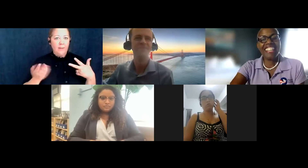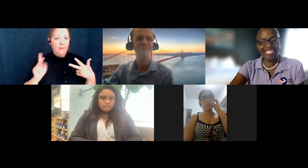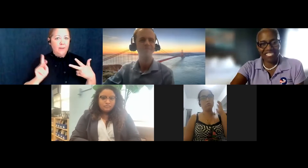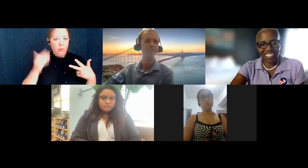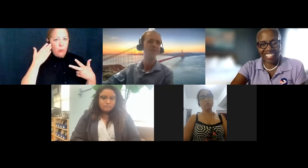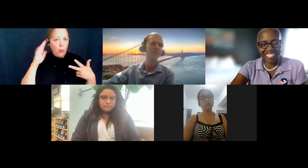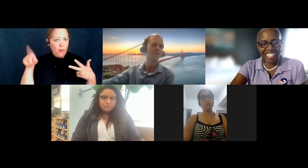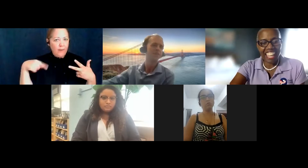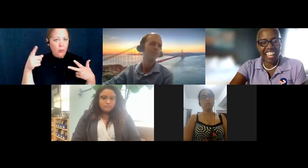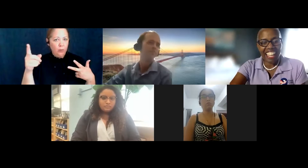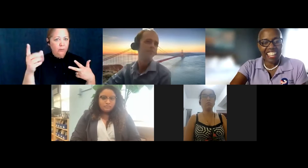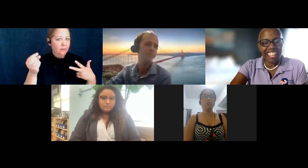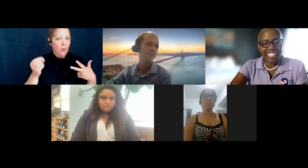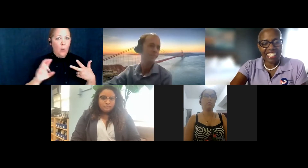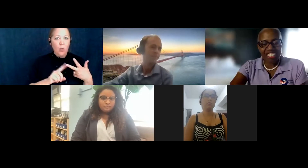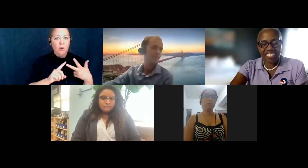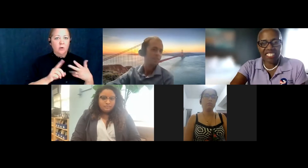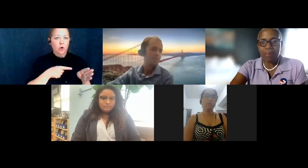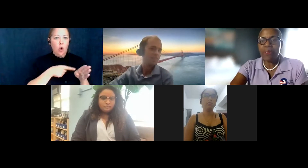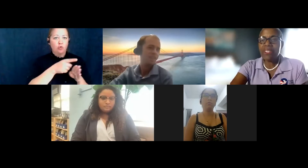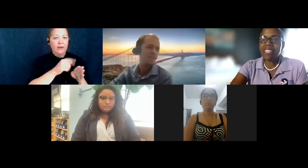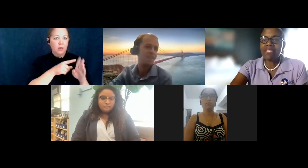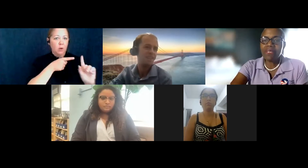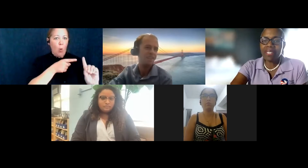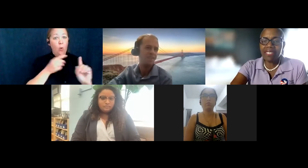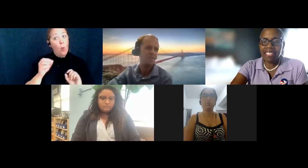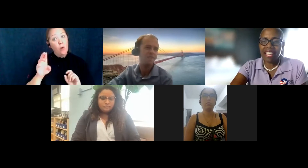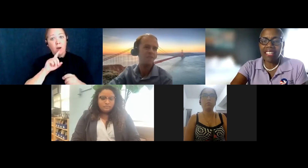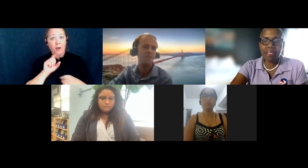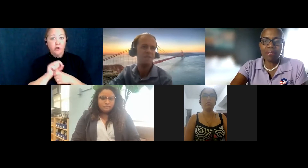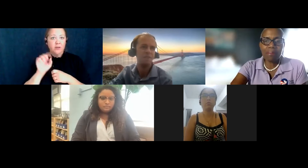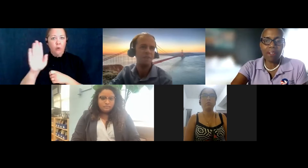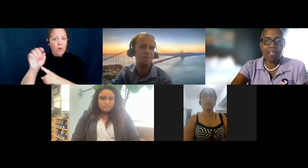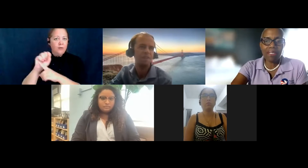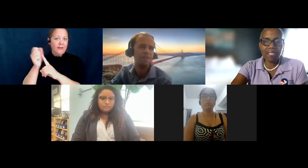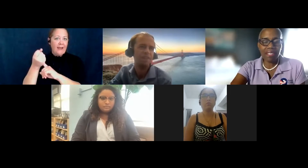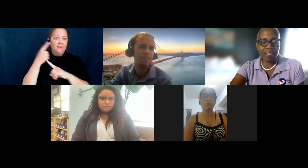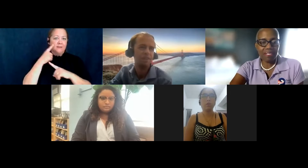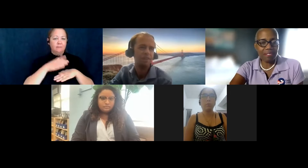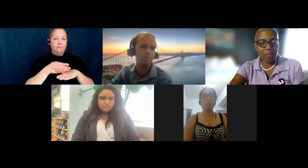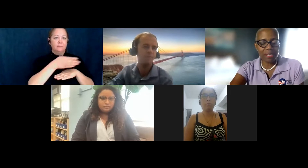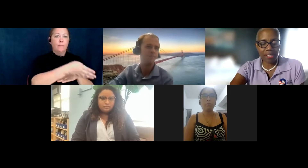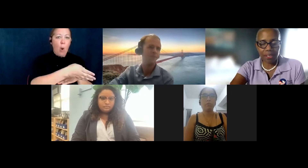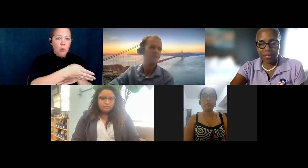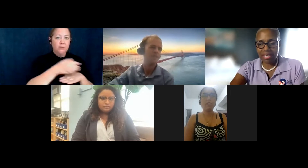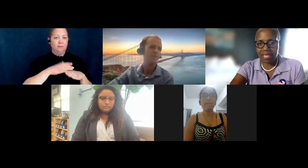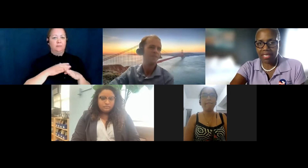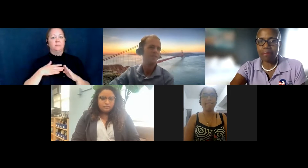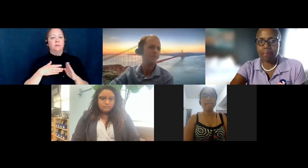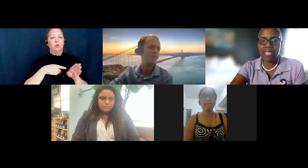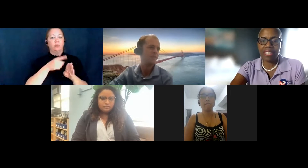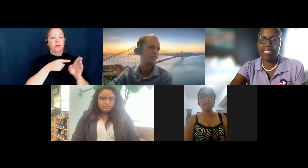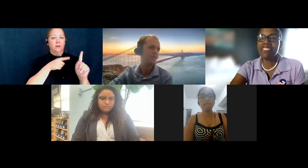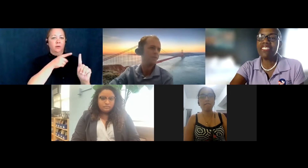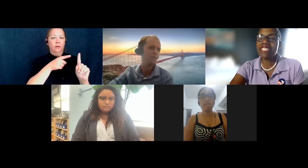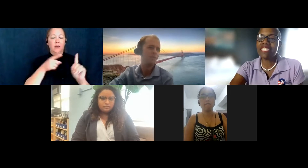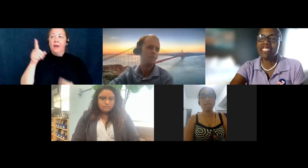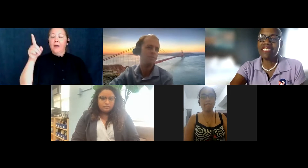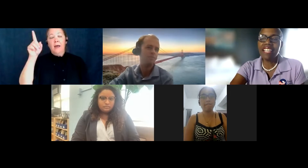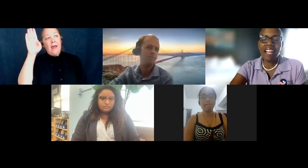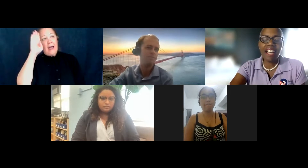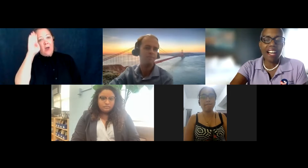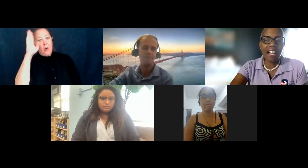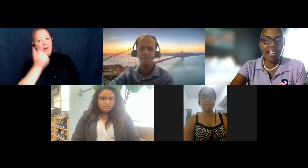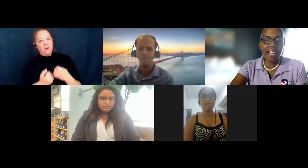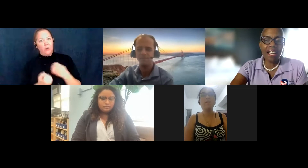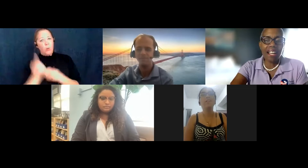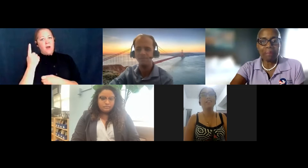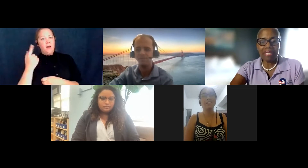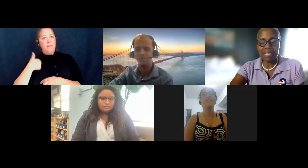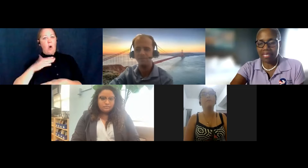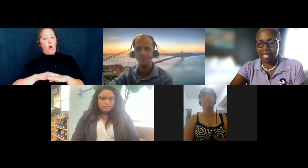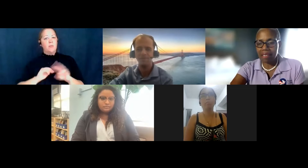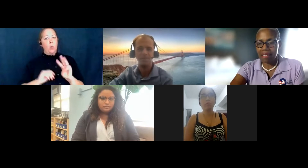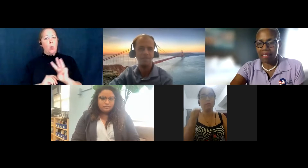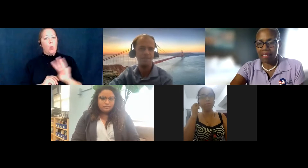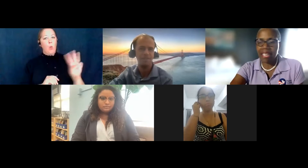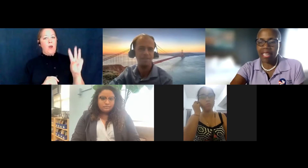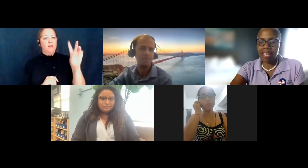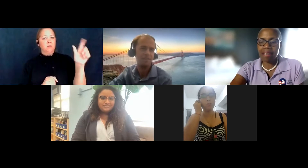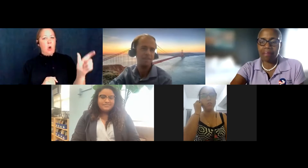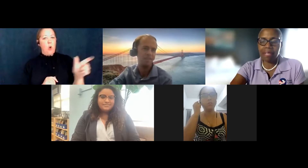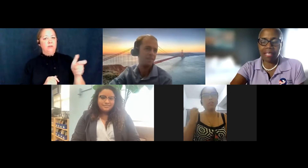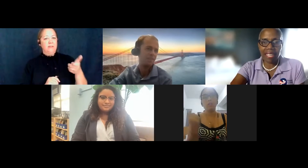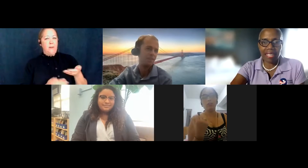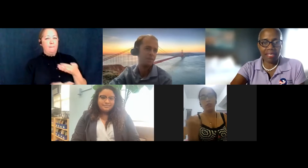Good morning, everyone. I am on the West Coast and it is morning here. I am a